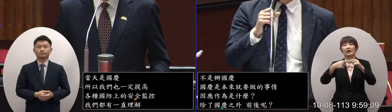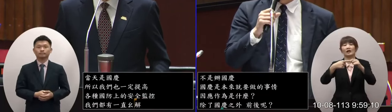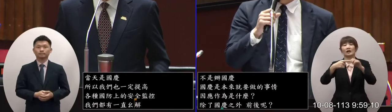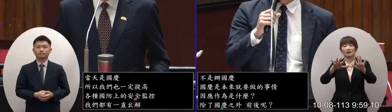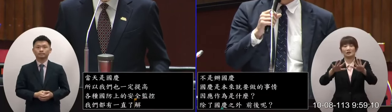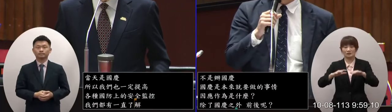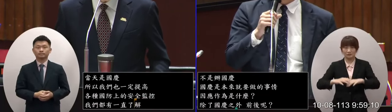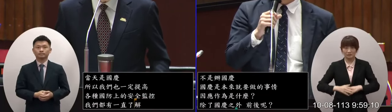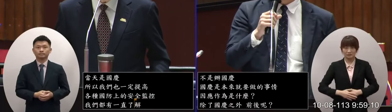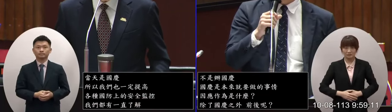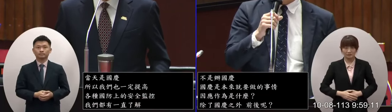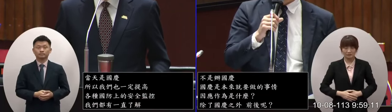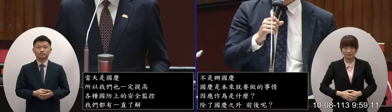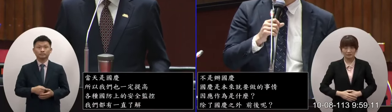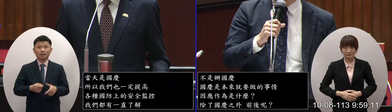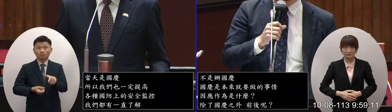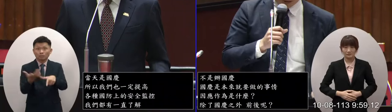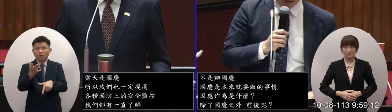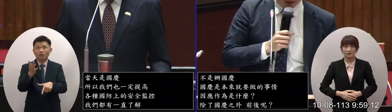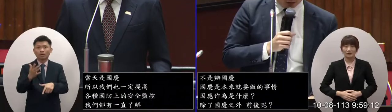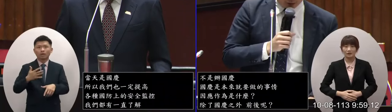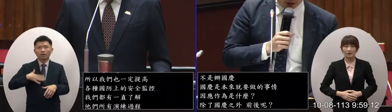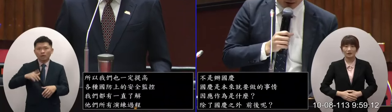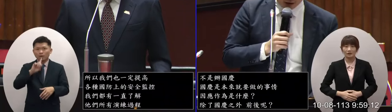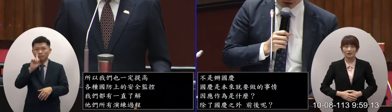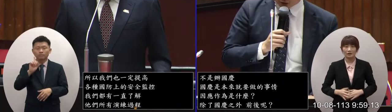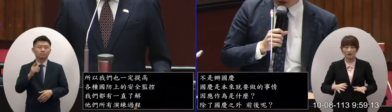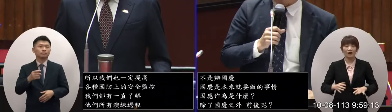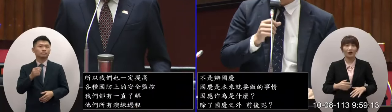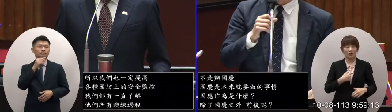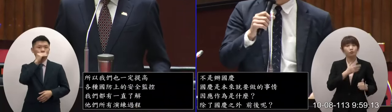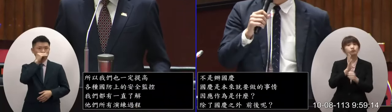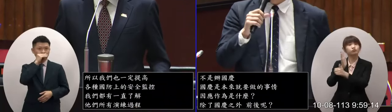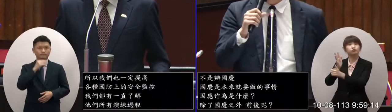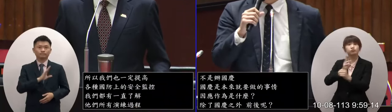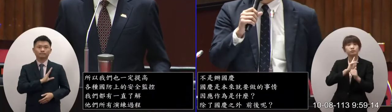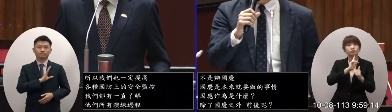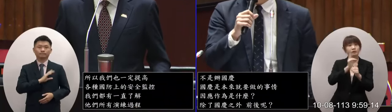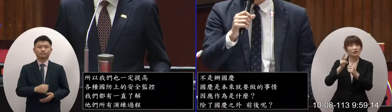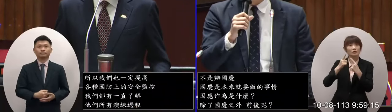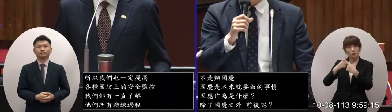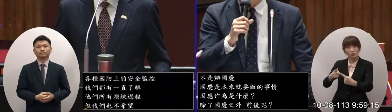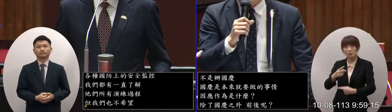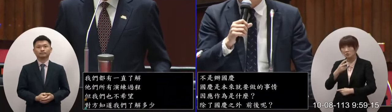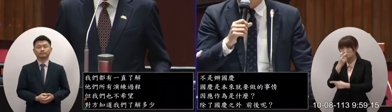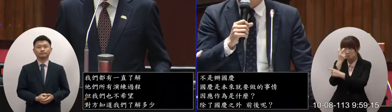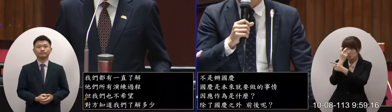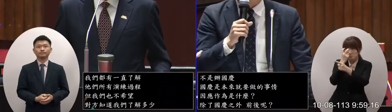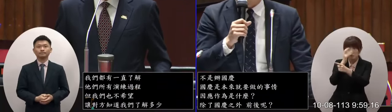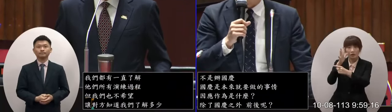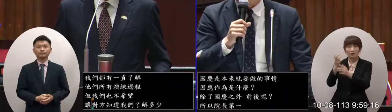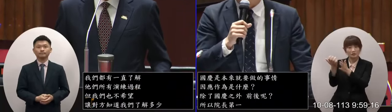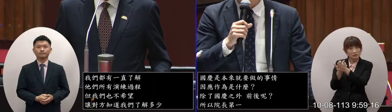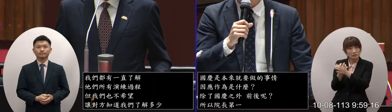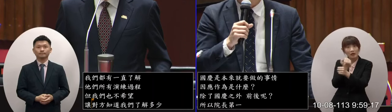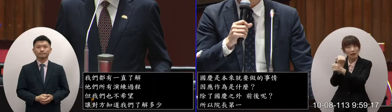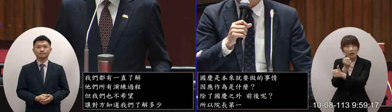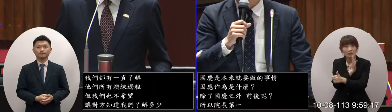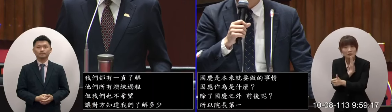how much we know. It’s right if we know it. We know it before he wants to launch this medium-range missile.